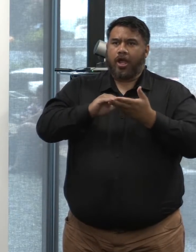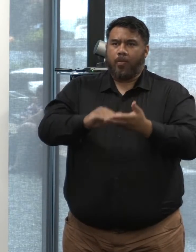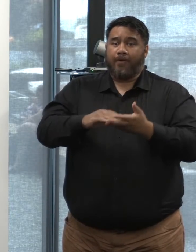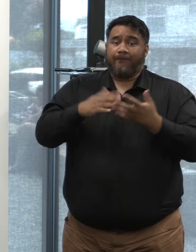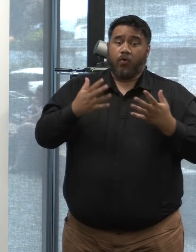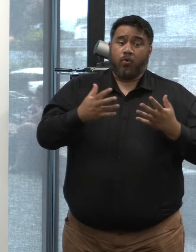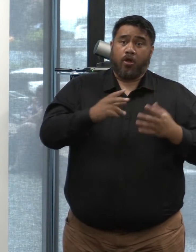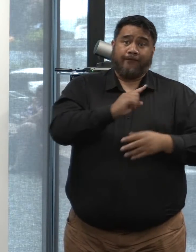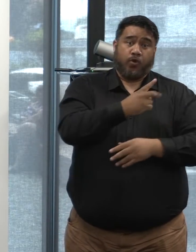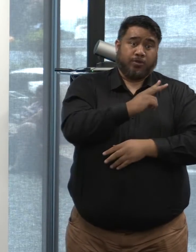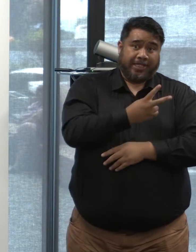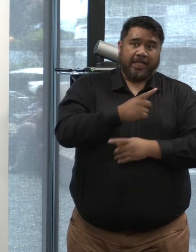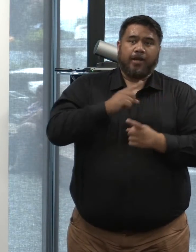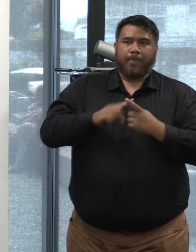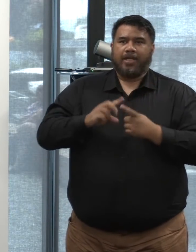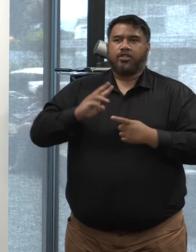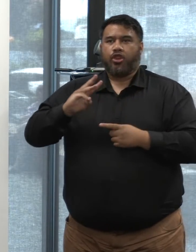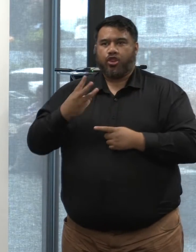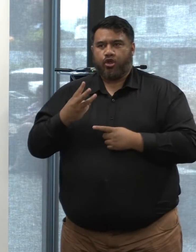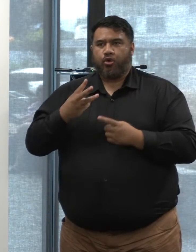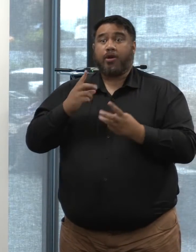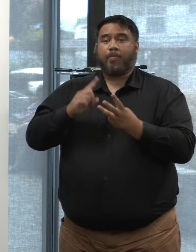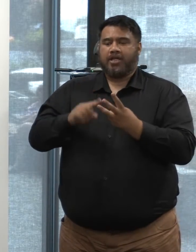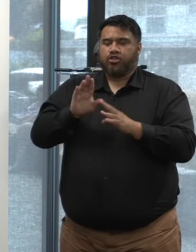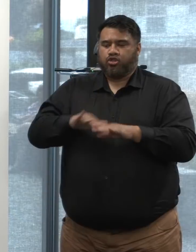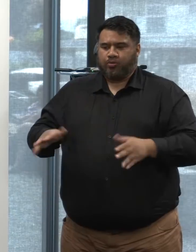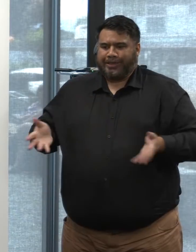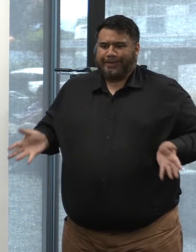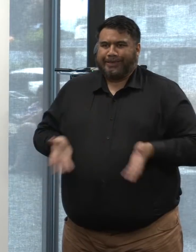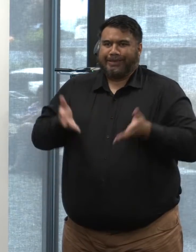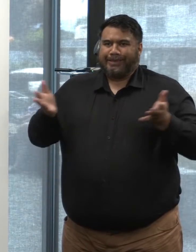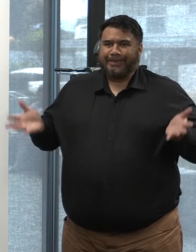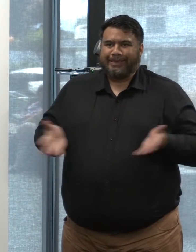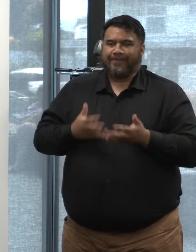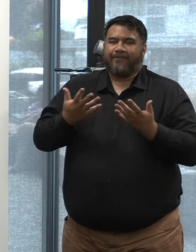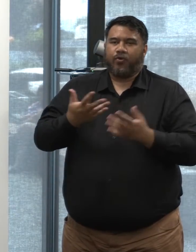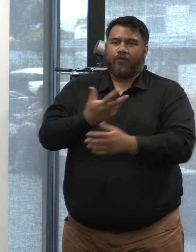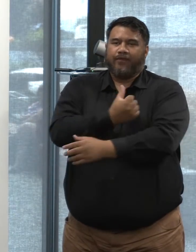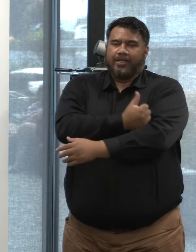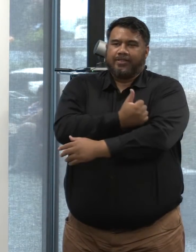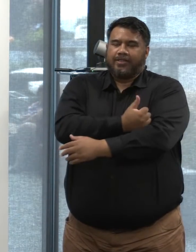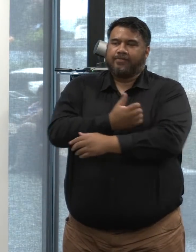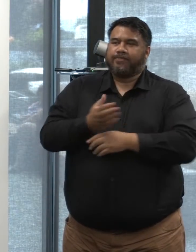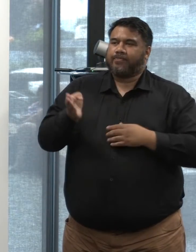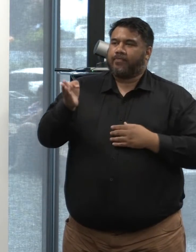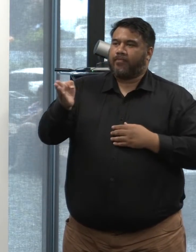physical resources and -- in some cases camper vans, mobile units that will help